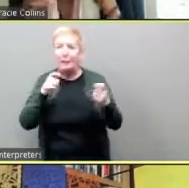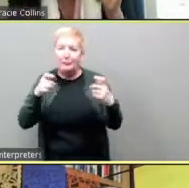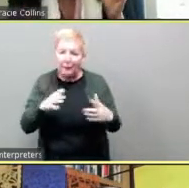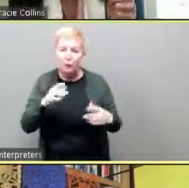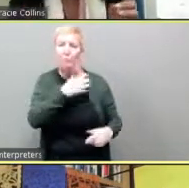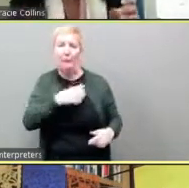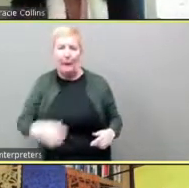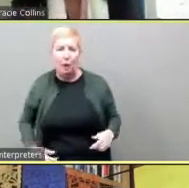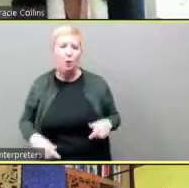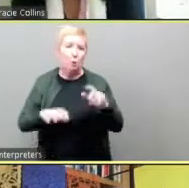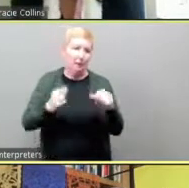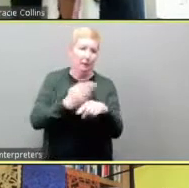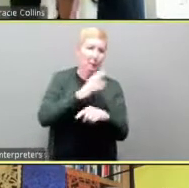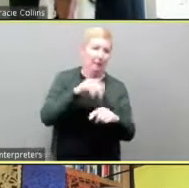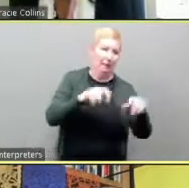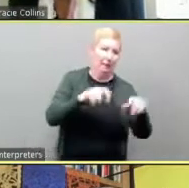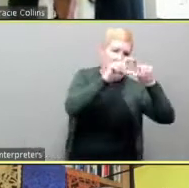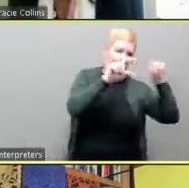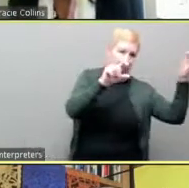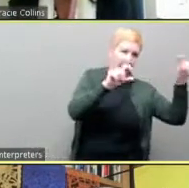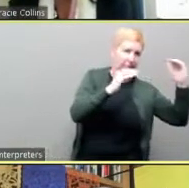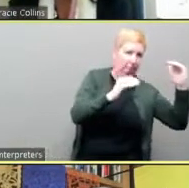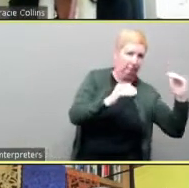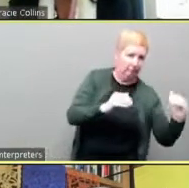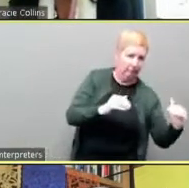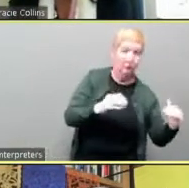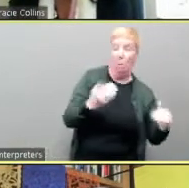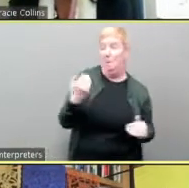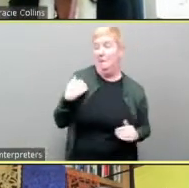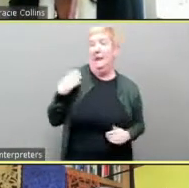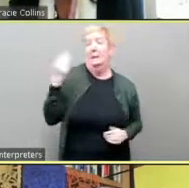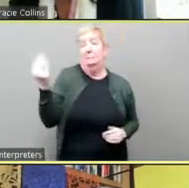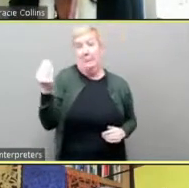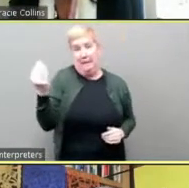so when we ran the port report on Monday, we're only had 11.7 cases per